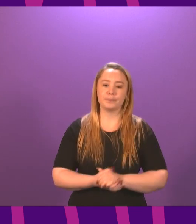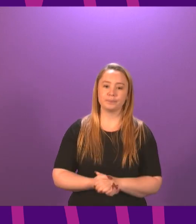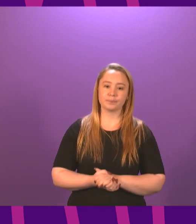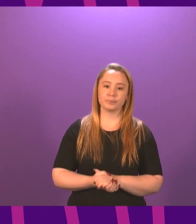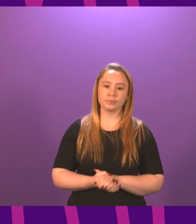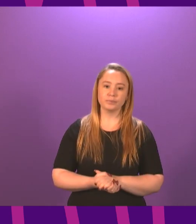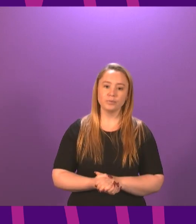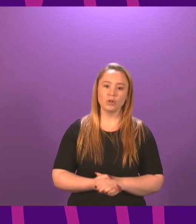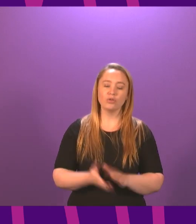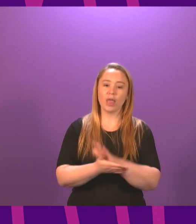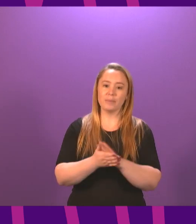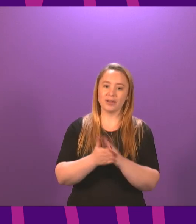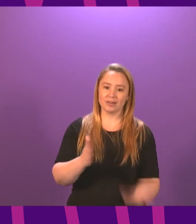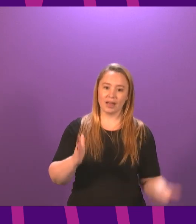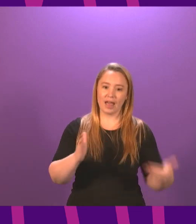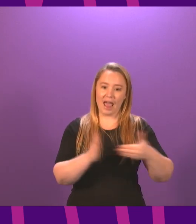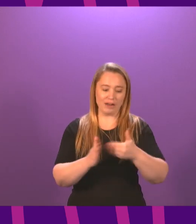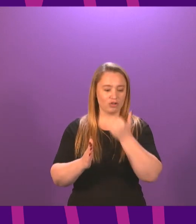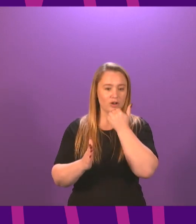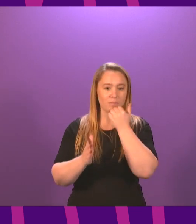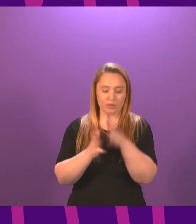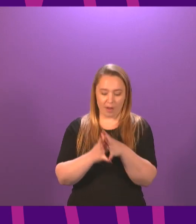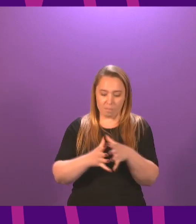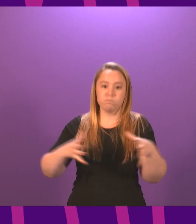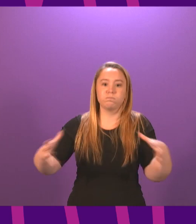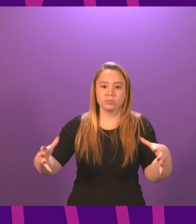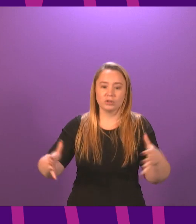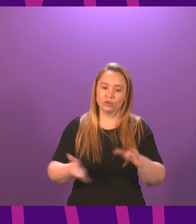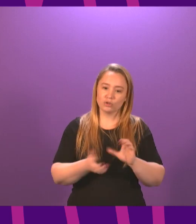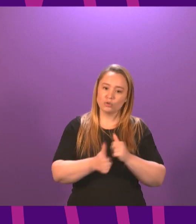child is having to self-isolate. Again, that will extend quite considerably the reach of